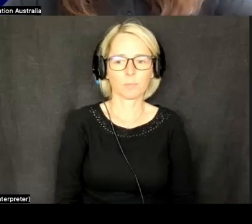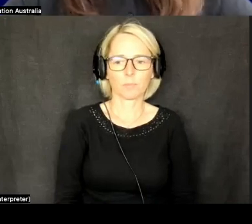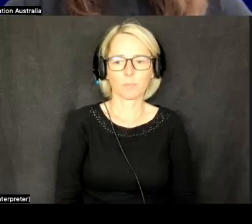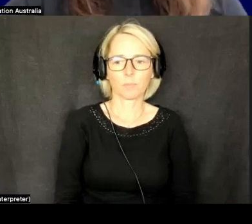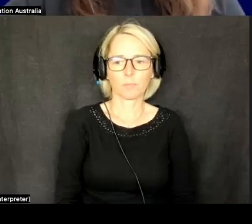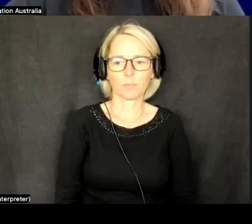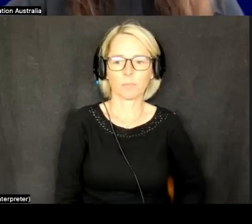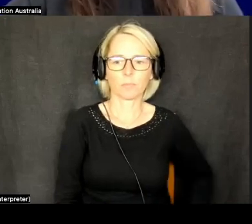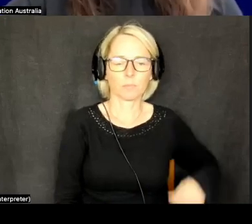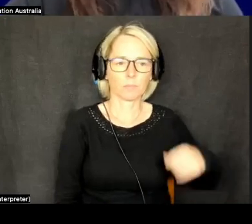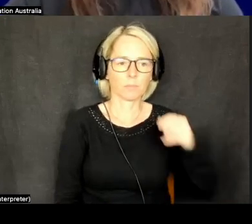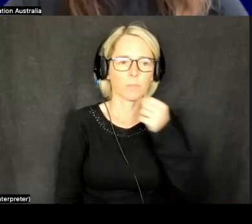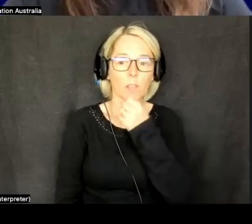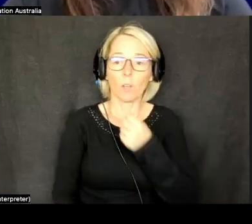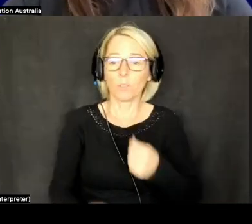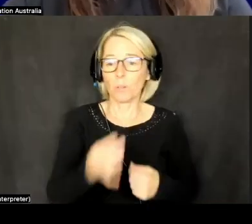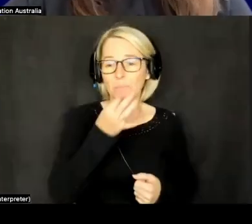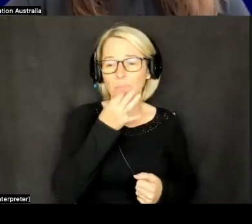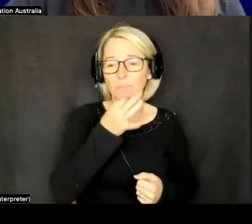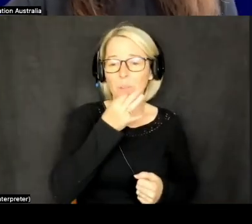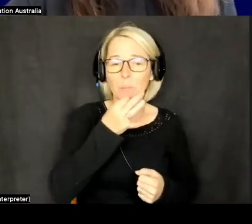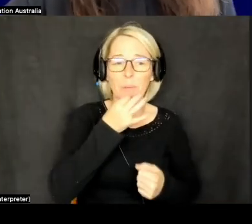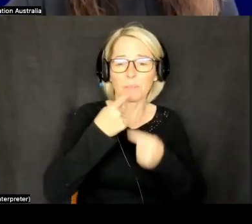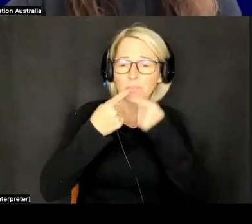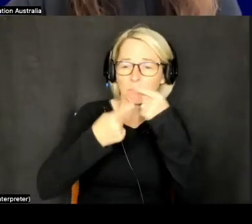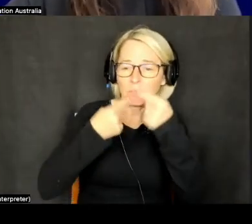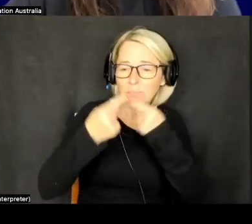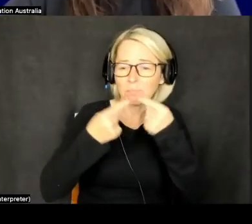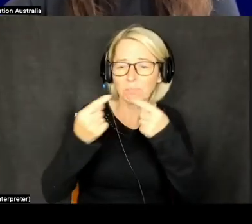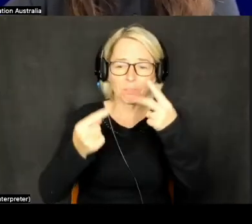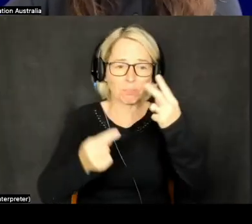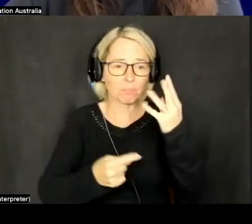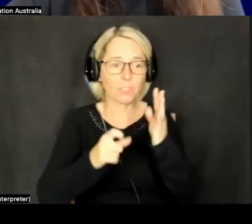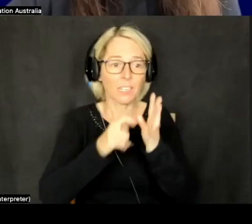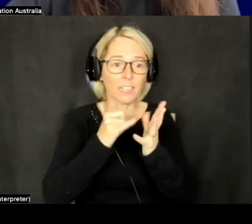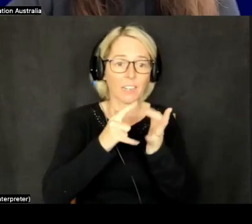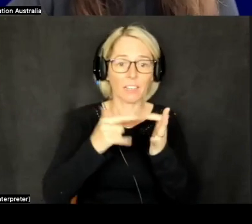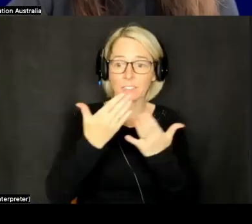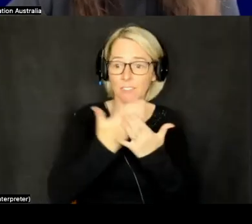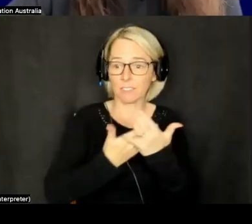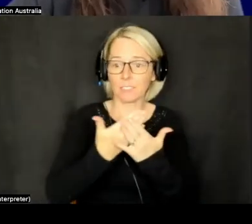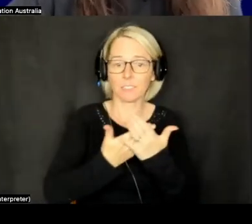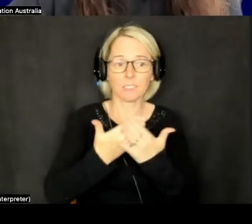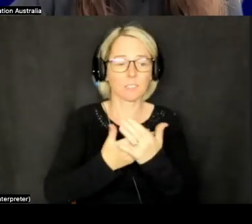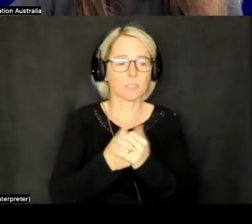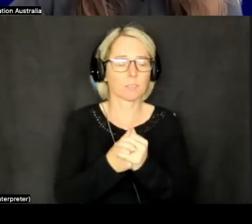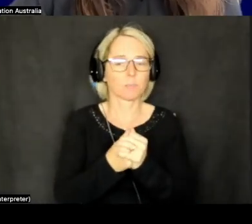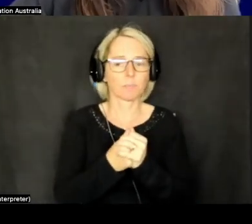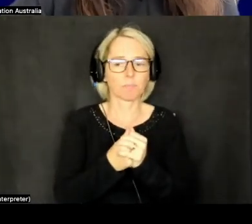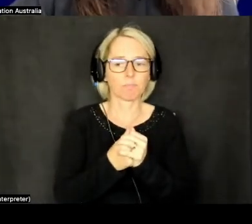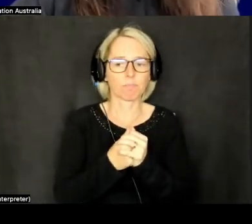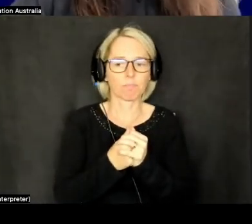They're just a little sample of some different cases, but a deafblind team is going to be